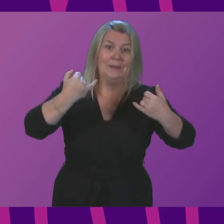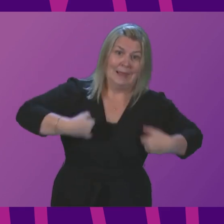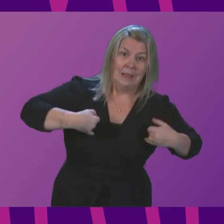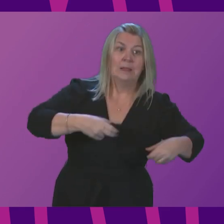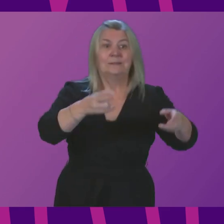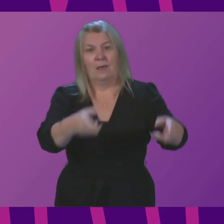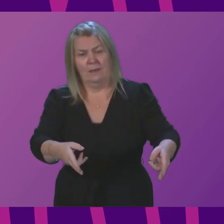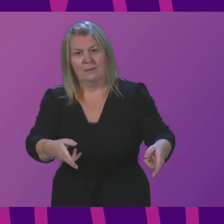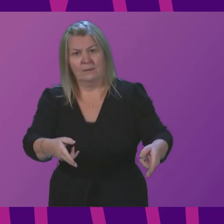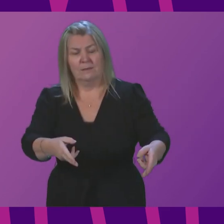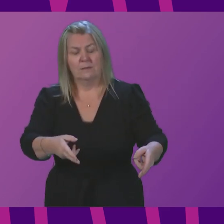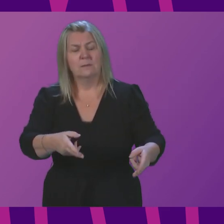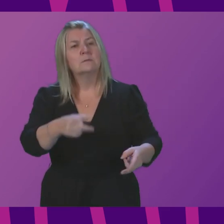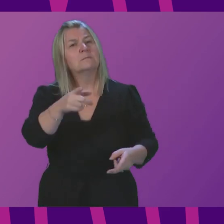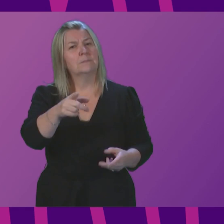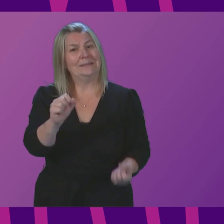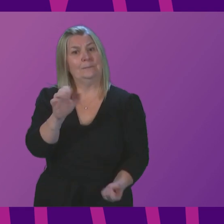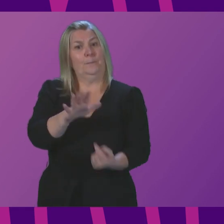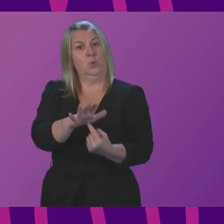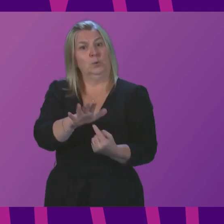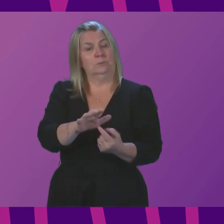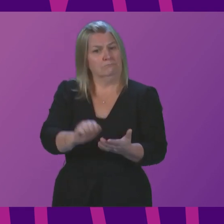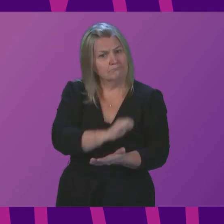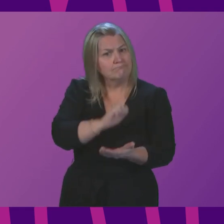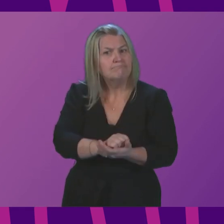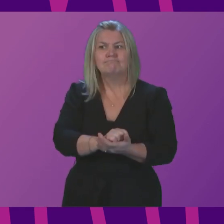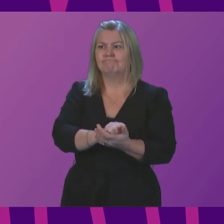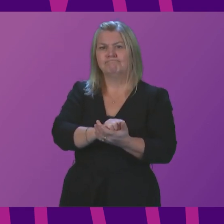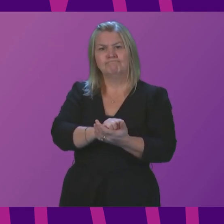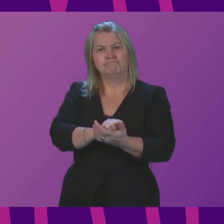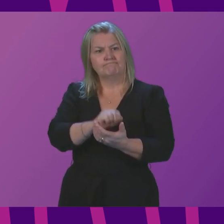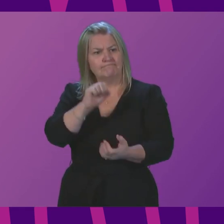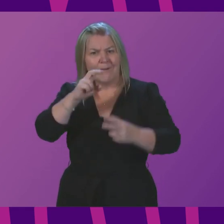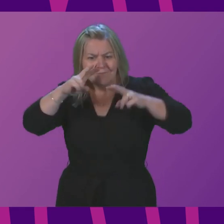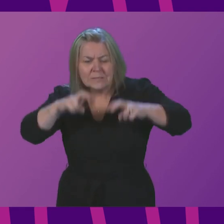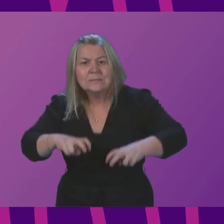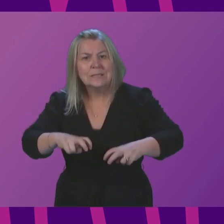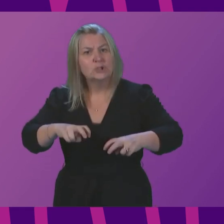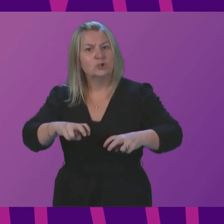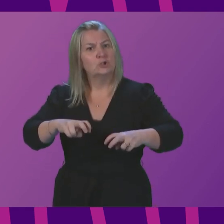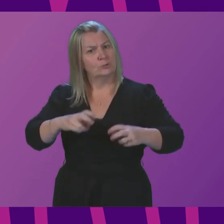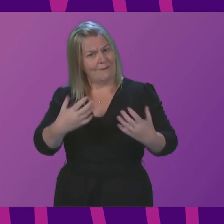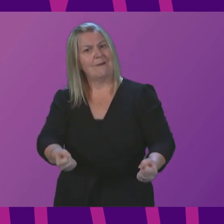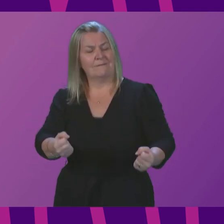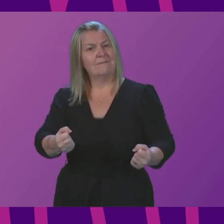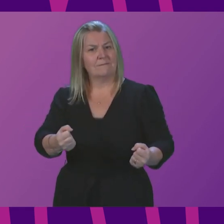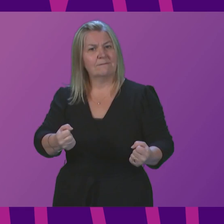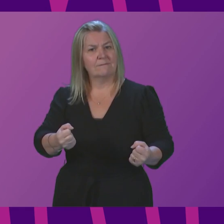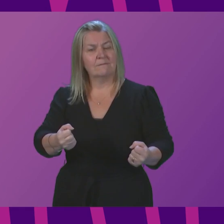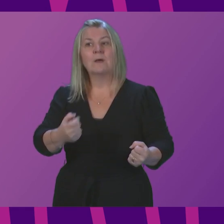It is important to say that proper investigation is under way so that we establish the facts,